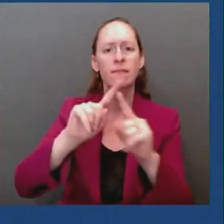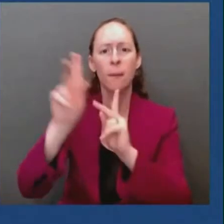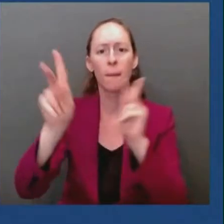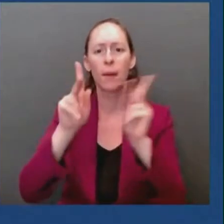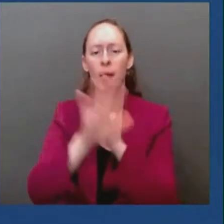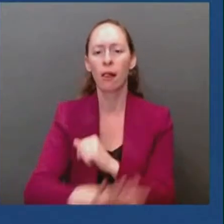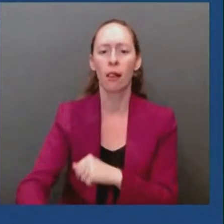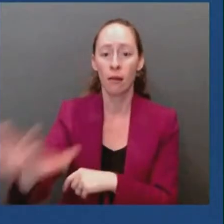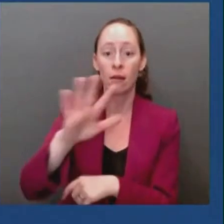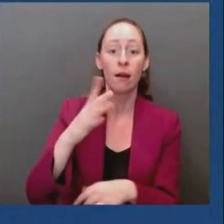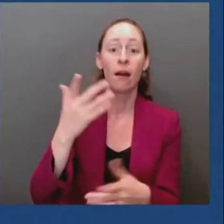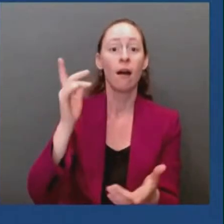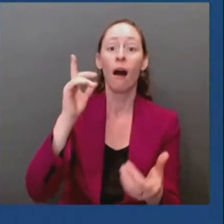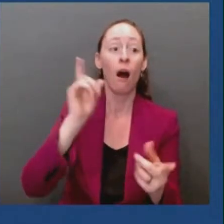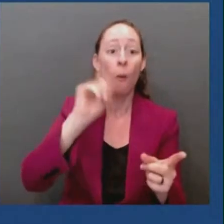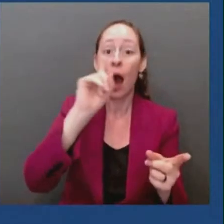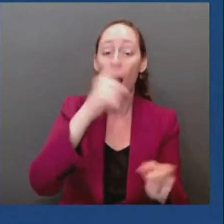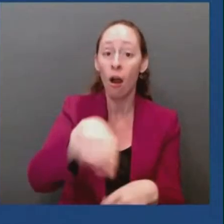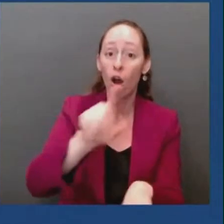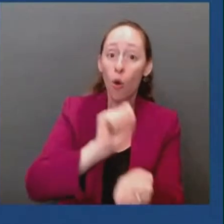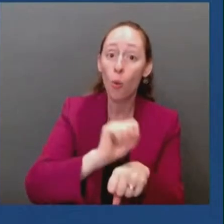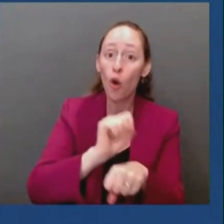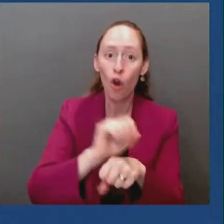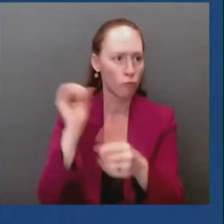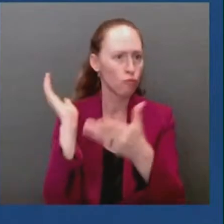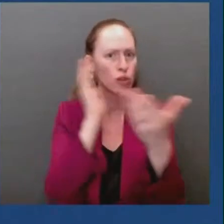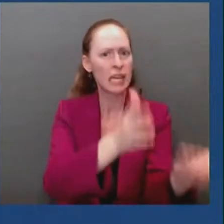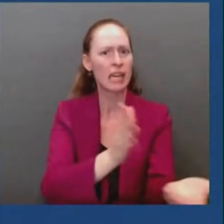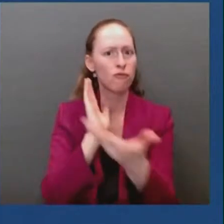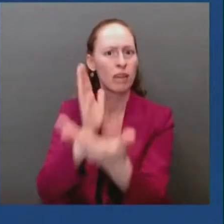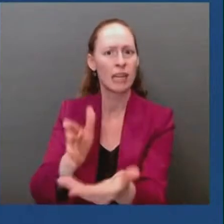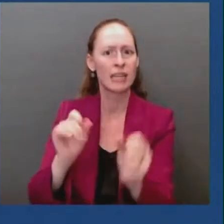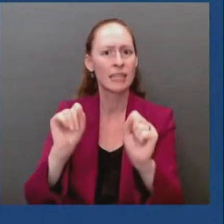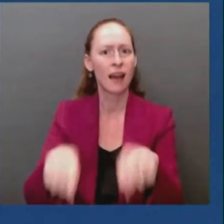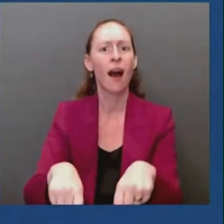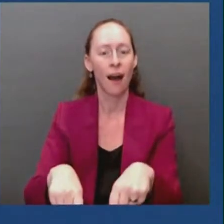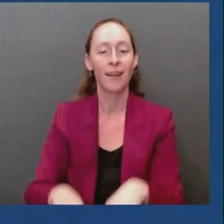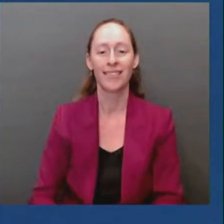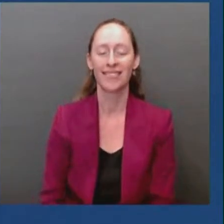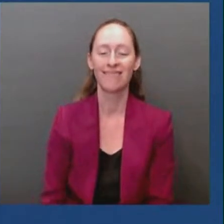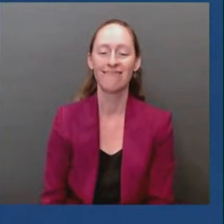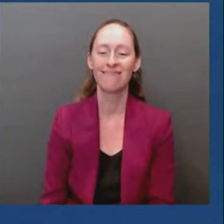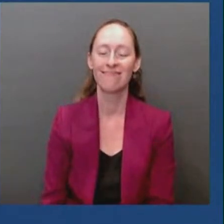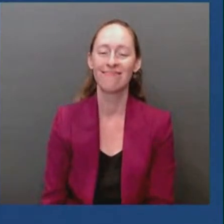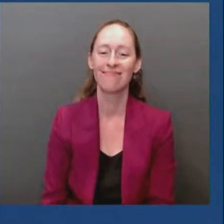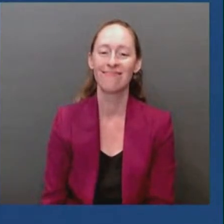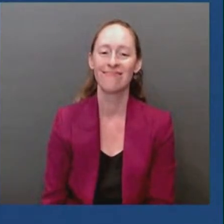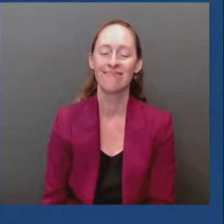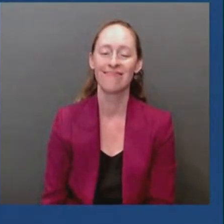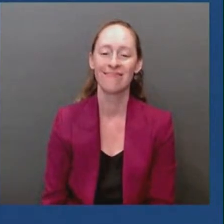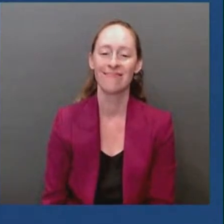WE WANT TO MAKE SURE THAT THE WORK THAT DR. JHA, DR.